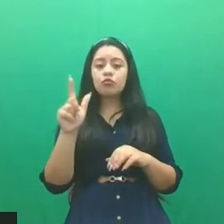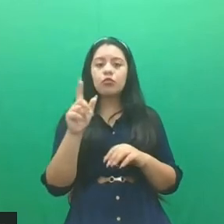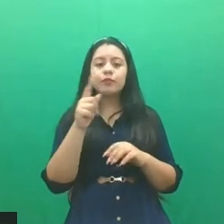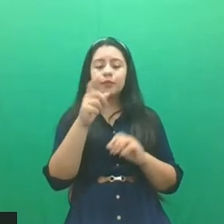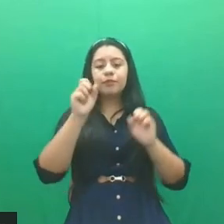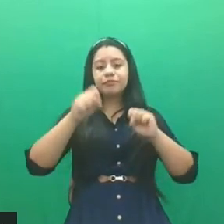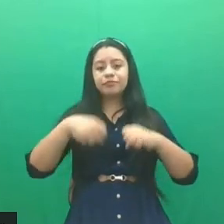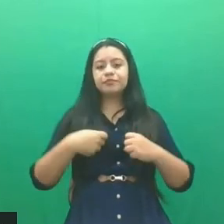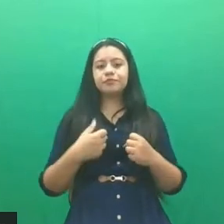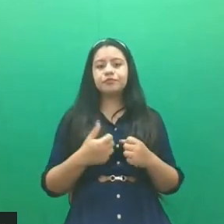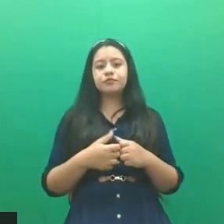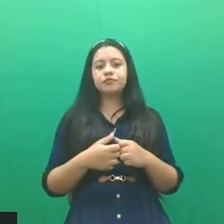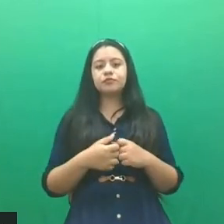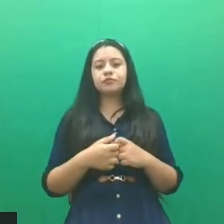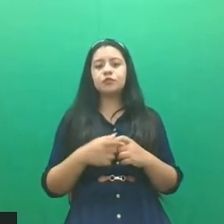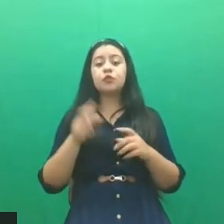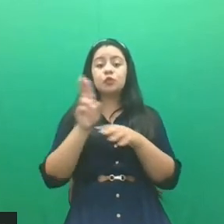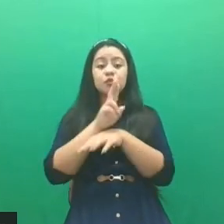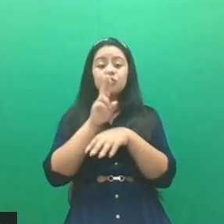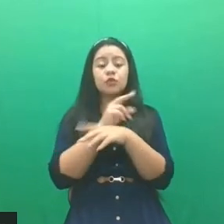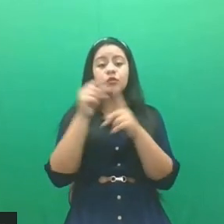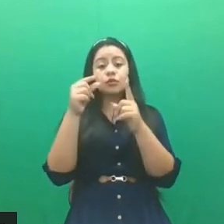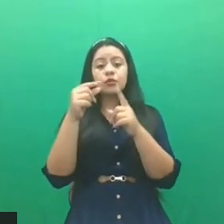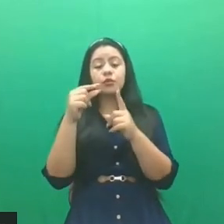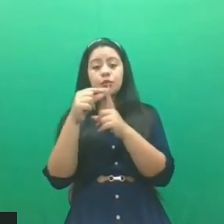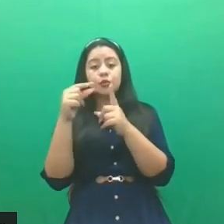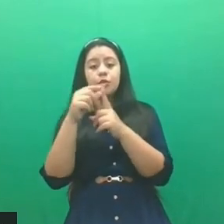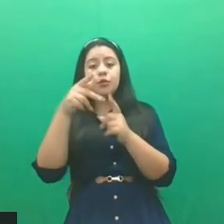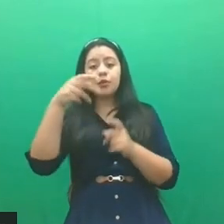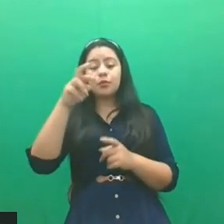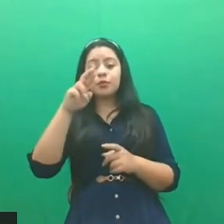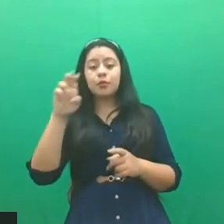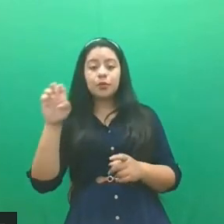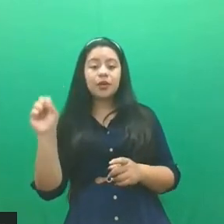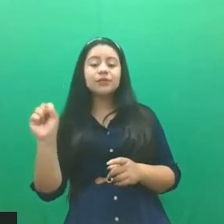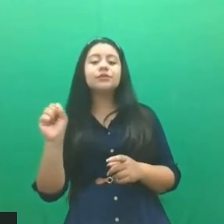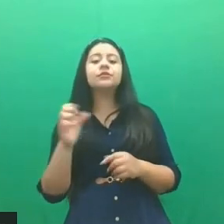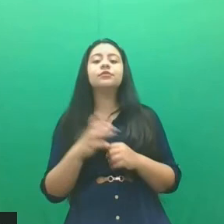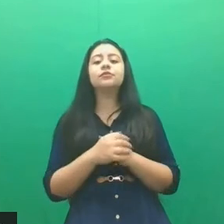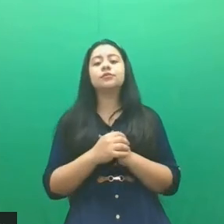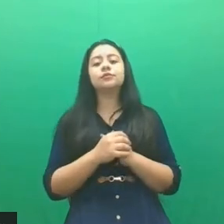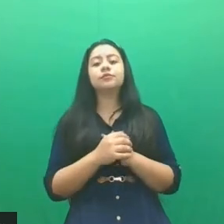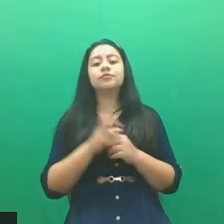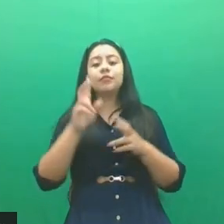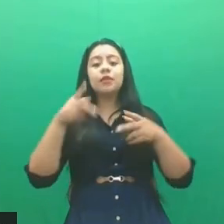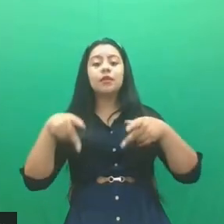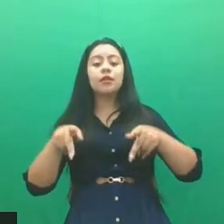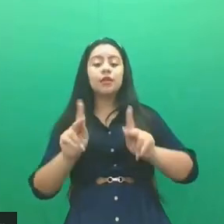well with WordPress websites and other types are coming as well that allows for the synthesis,